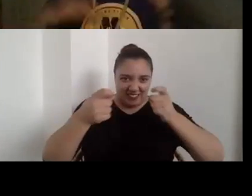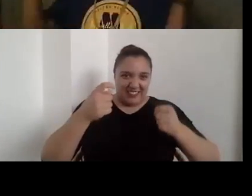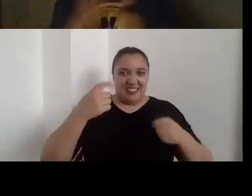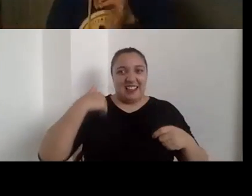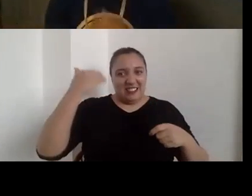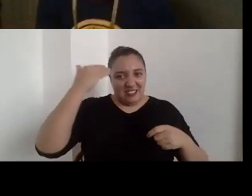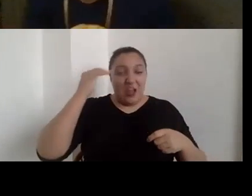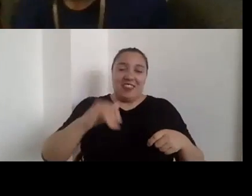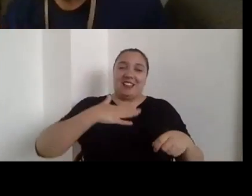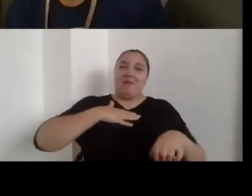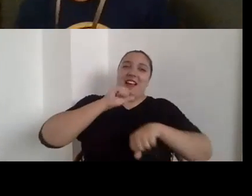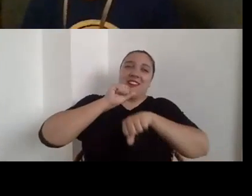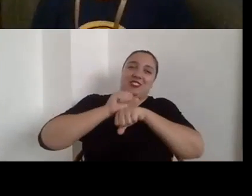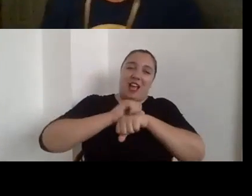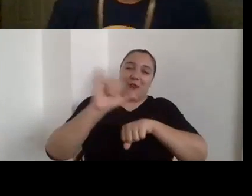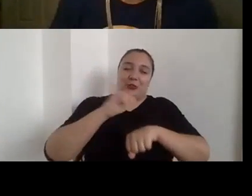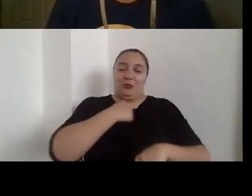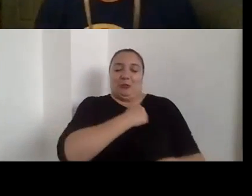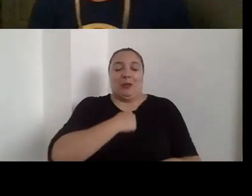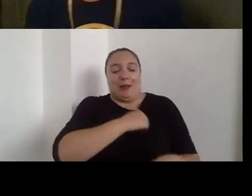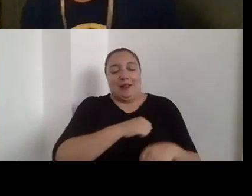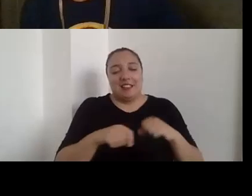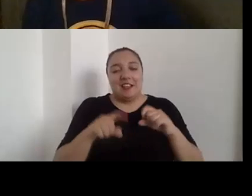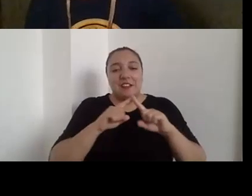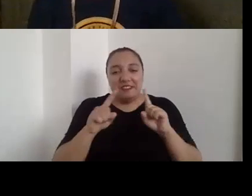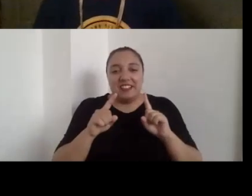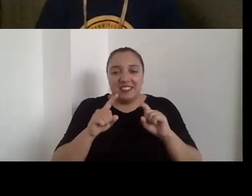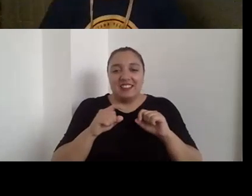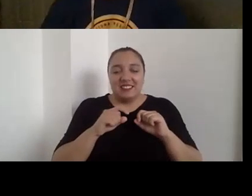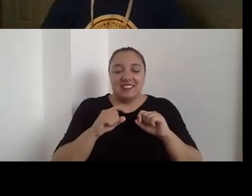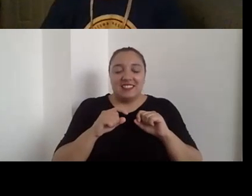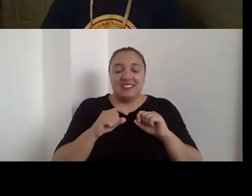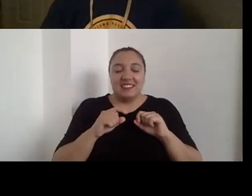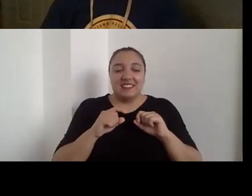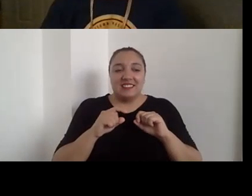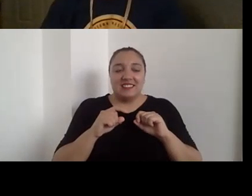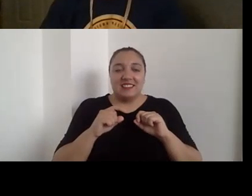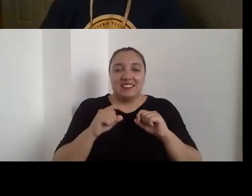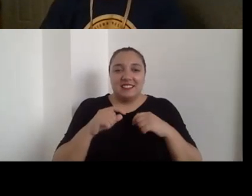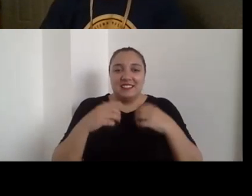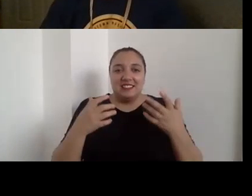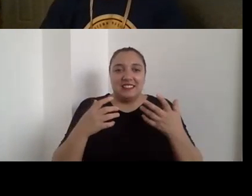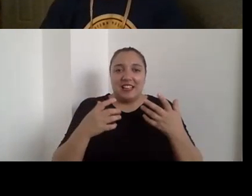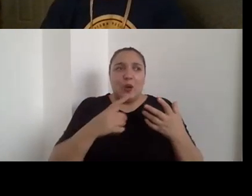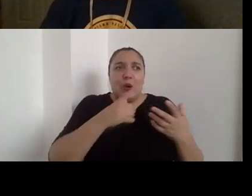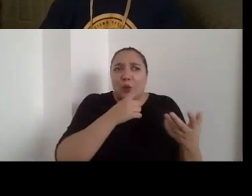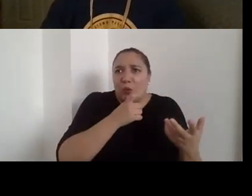So apologies. But like who, what, and why? You know?